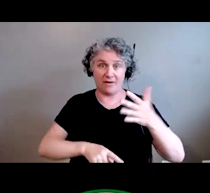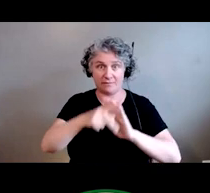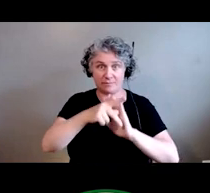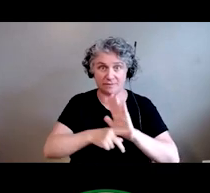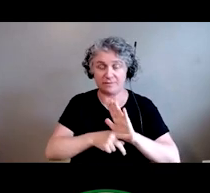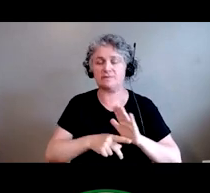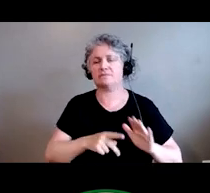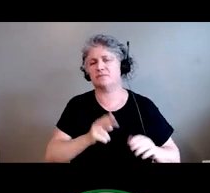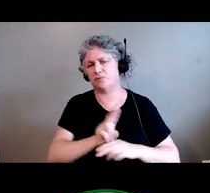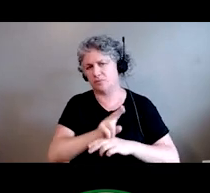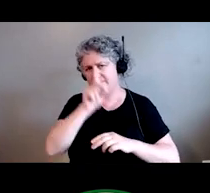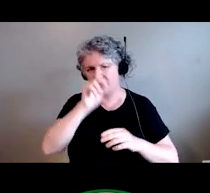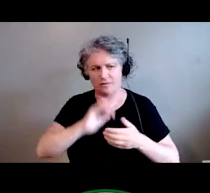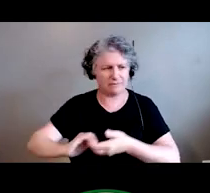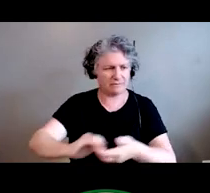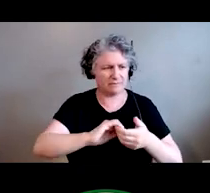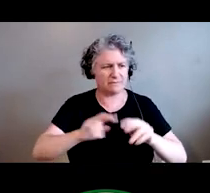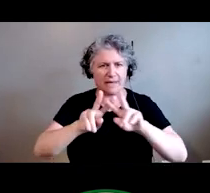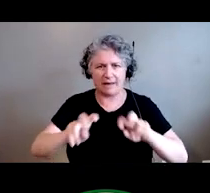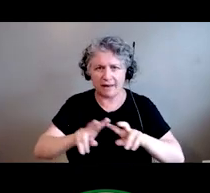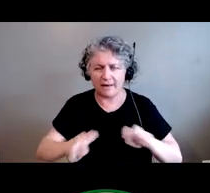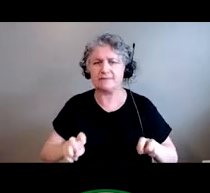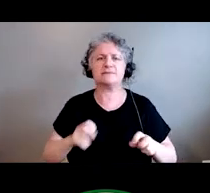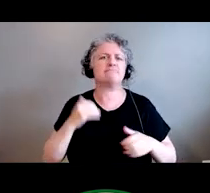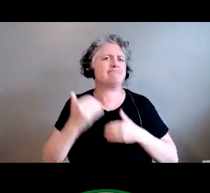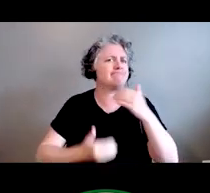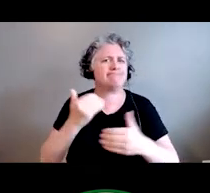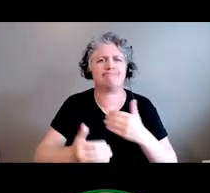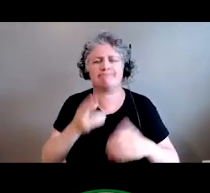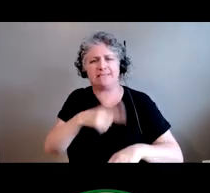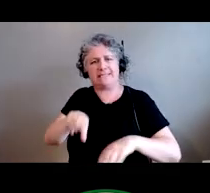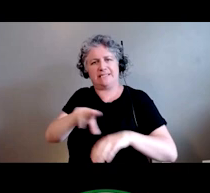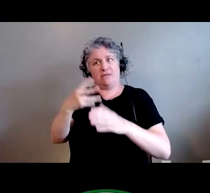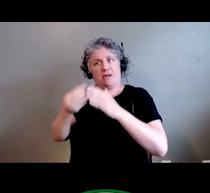The tools used for data collection on the Nature for All project are a bit of a story in and of itself.